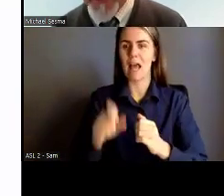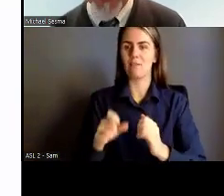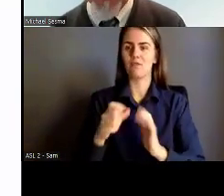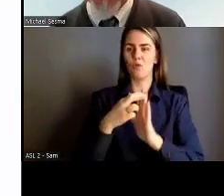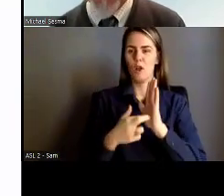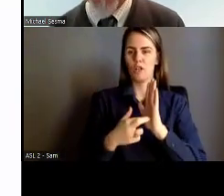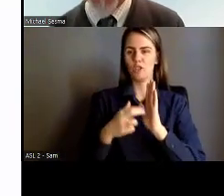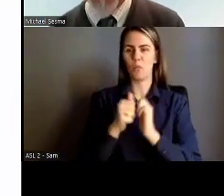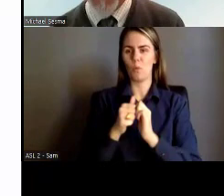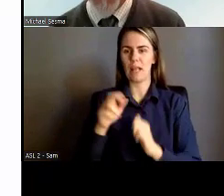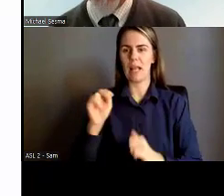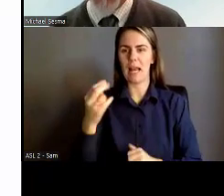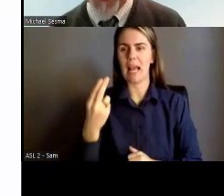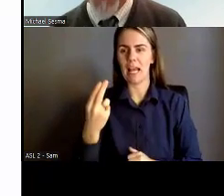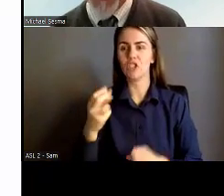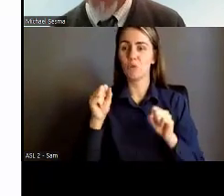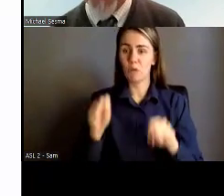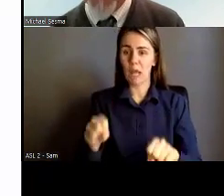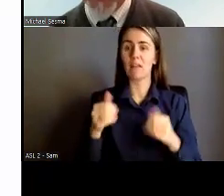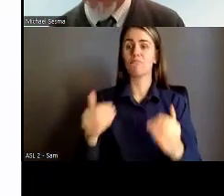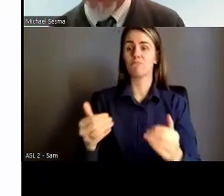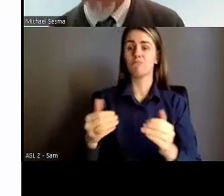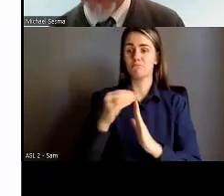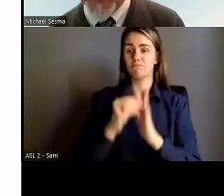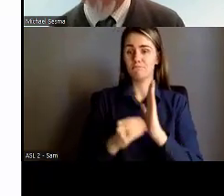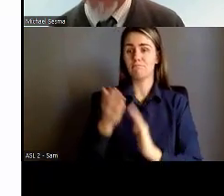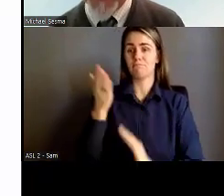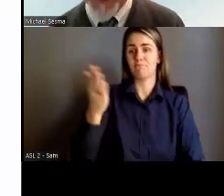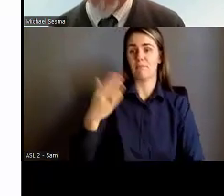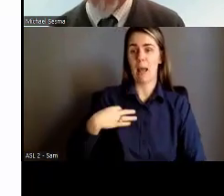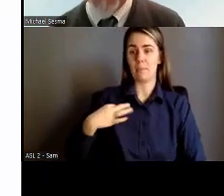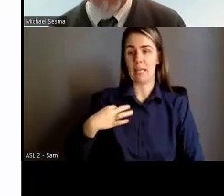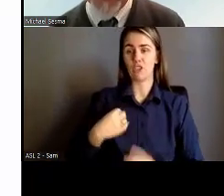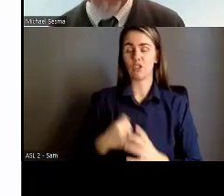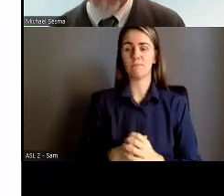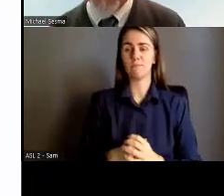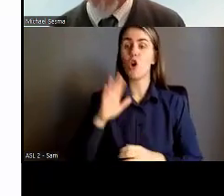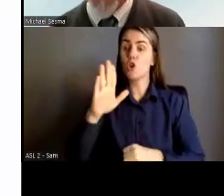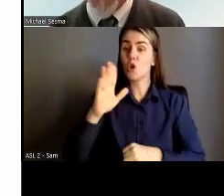and your institution is probably already registered. But if they're not, it's going to take at least 6 weeks